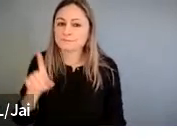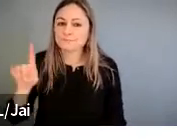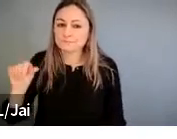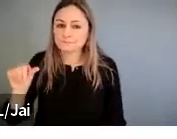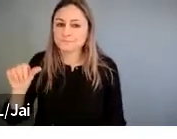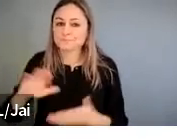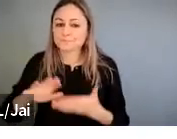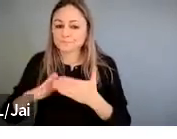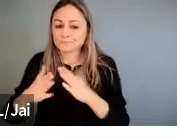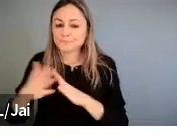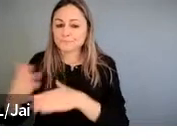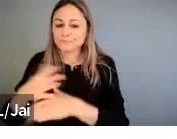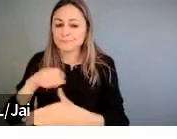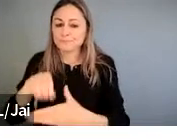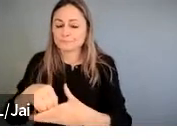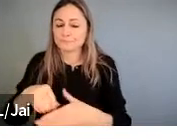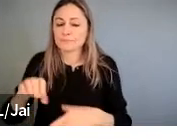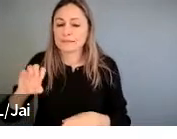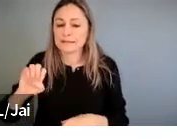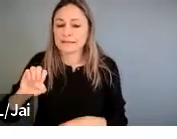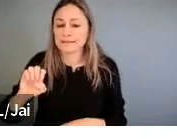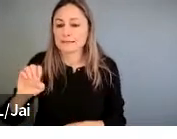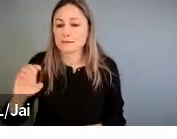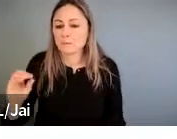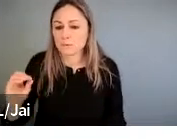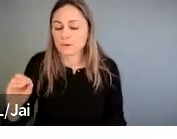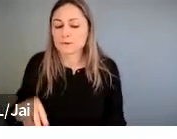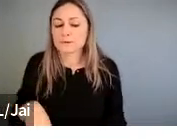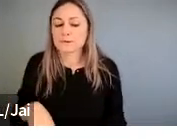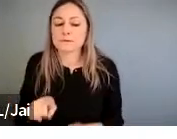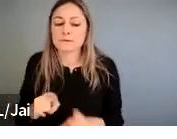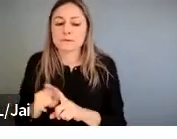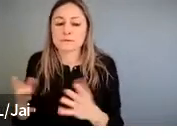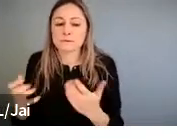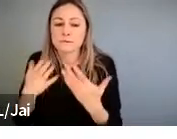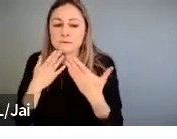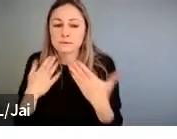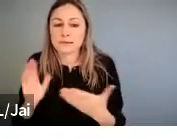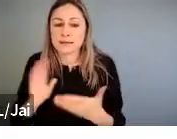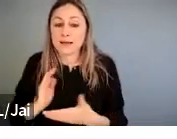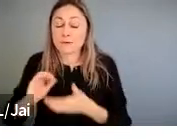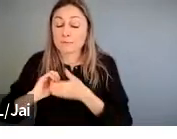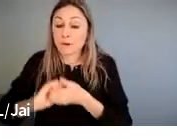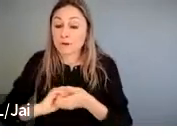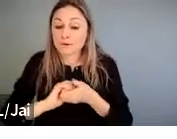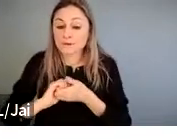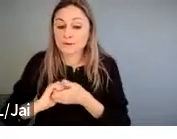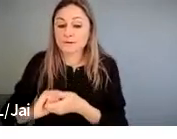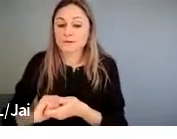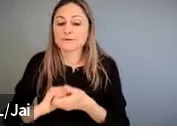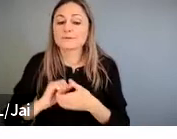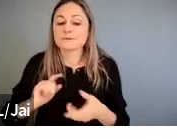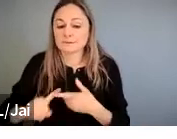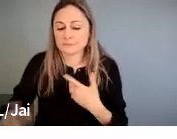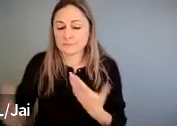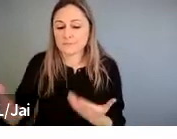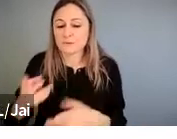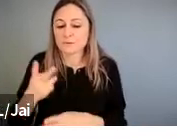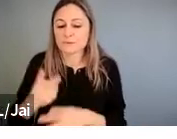was included in the Executive Order. Also want to thank both CDT and AAPD,